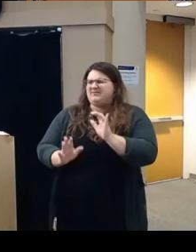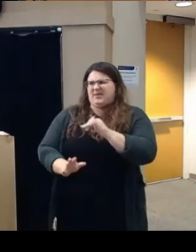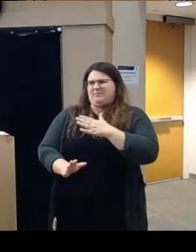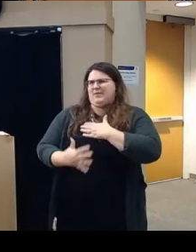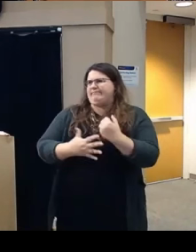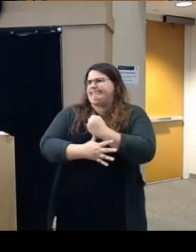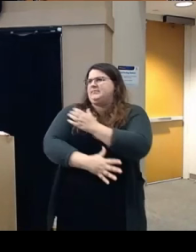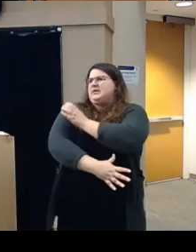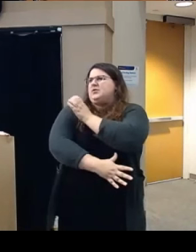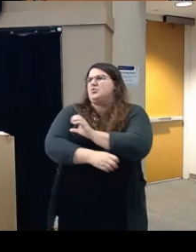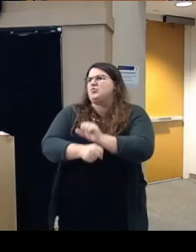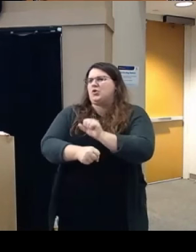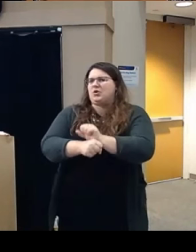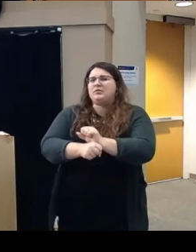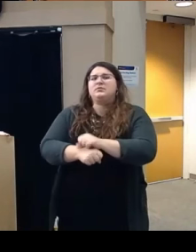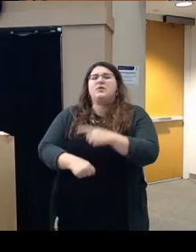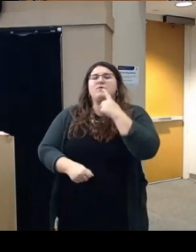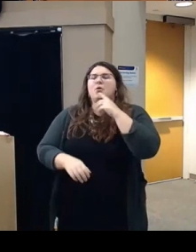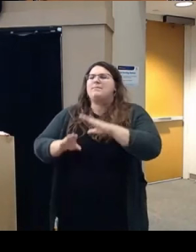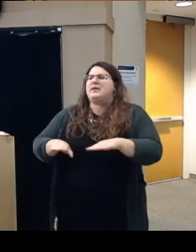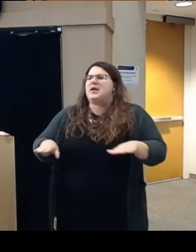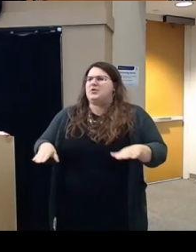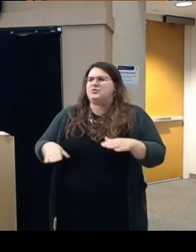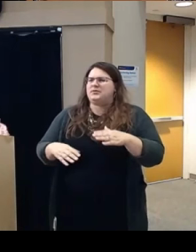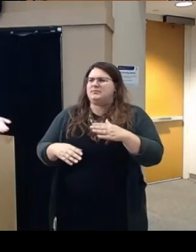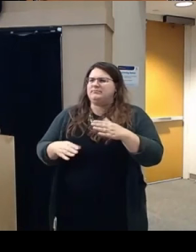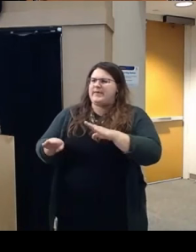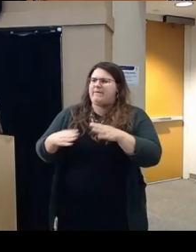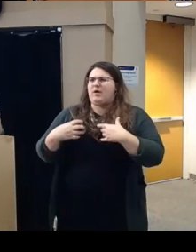is currently in the Pediatric Behavioral Health and Wellness outpatient service um again I came